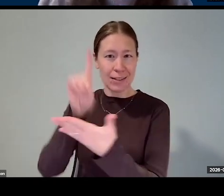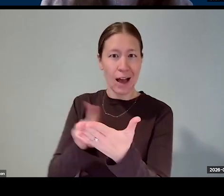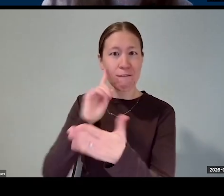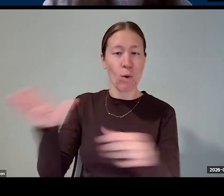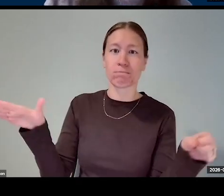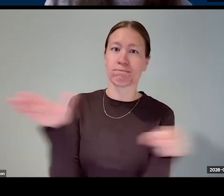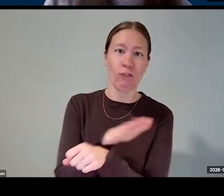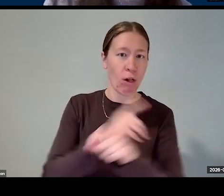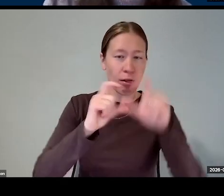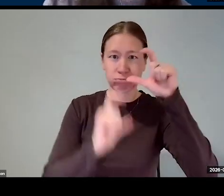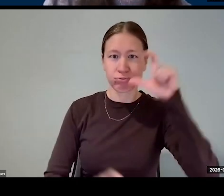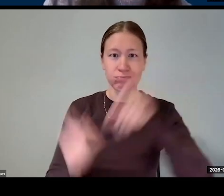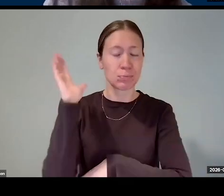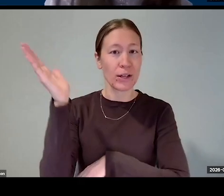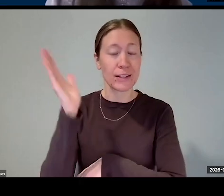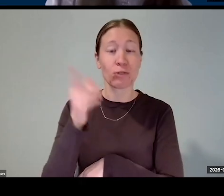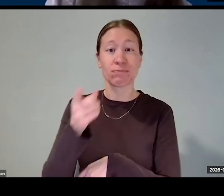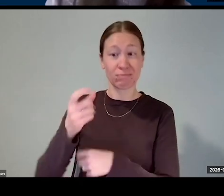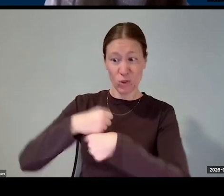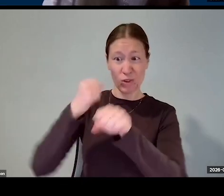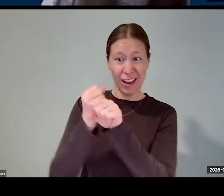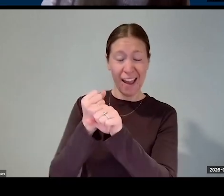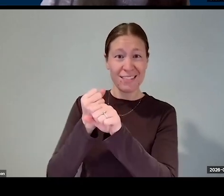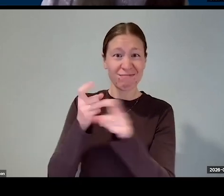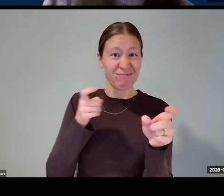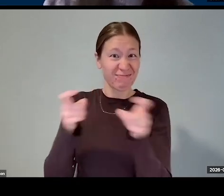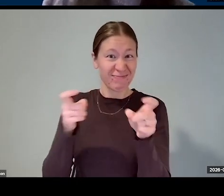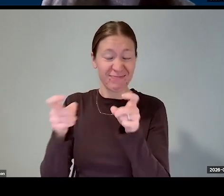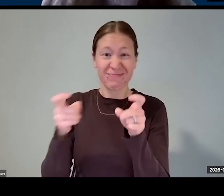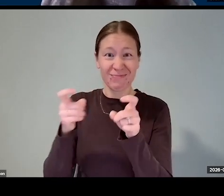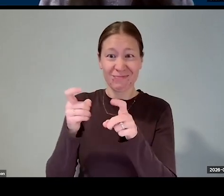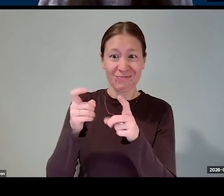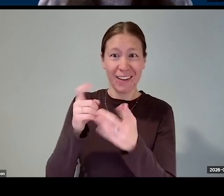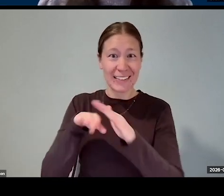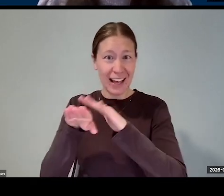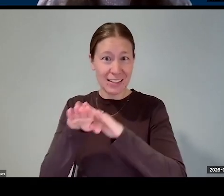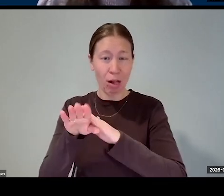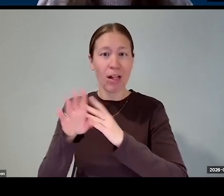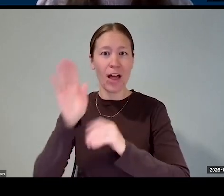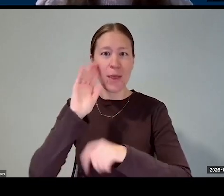If you make accessible design choices in the theme, they will preset for the entire slide deck,